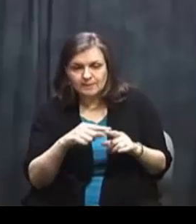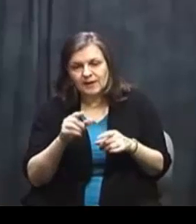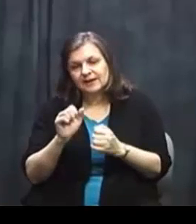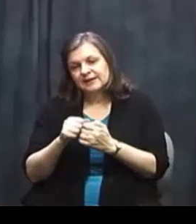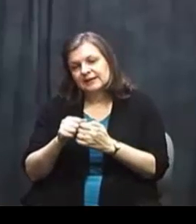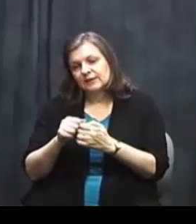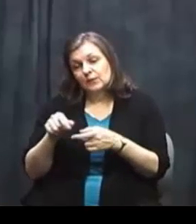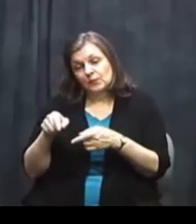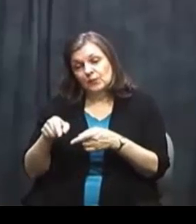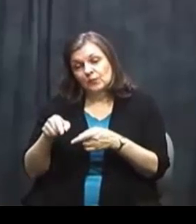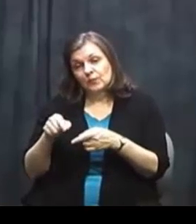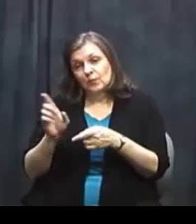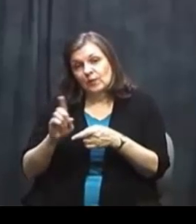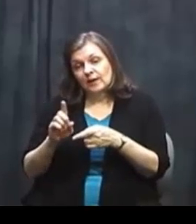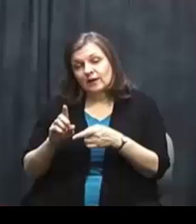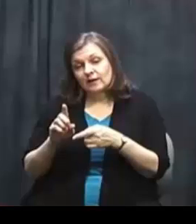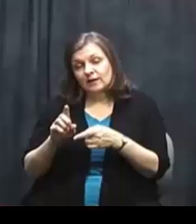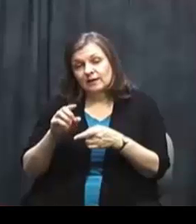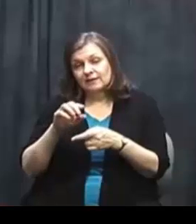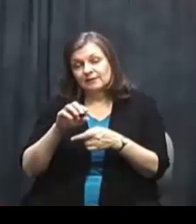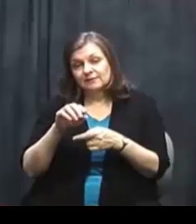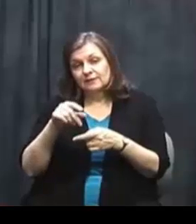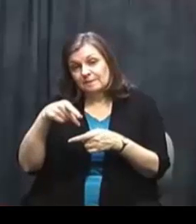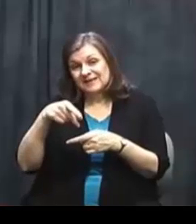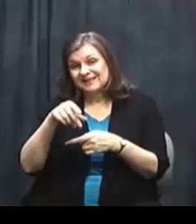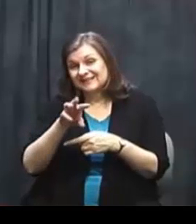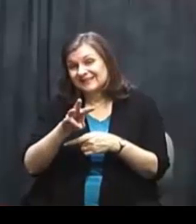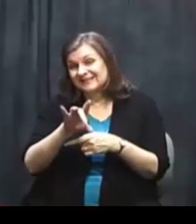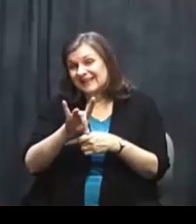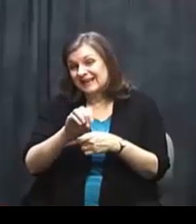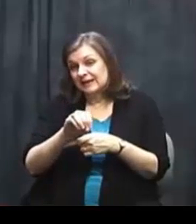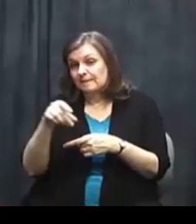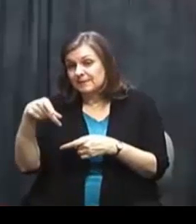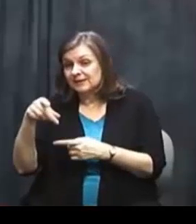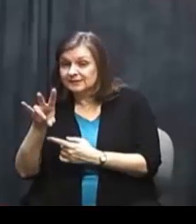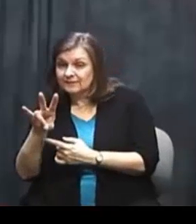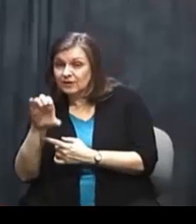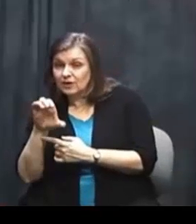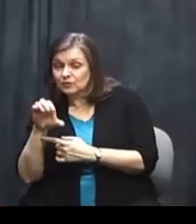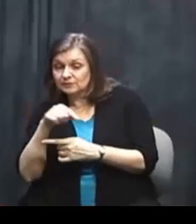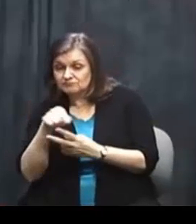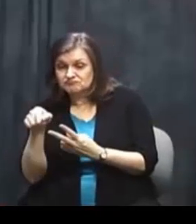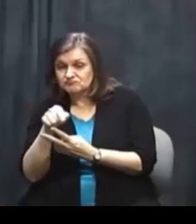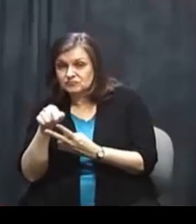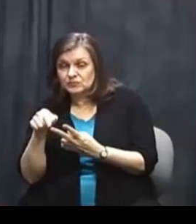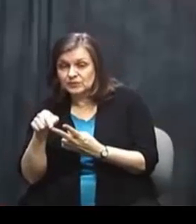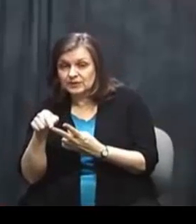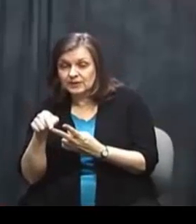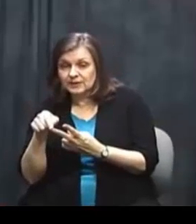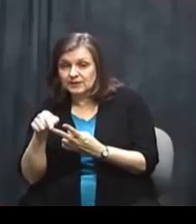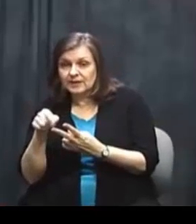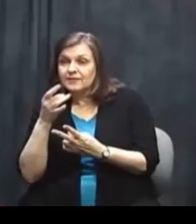but in that high peak of absorption of P680 and P700 the light is exciting